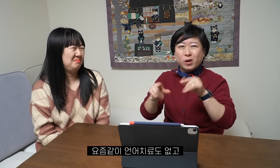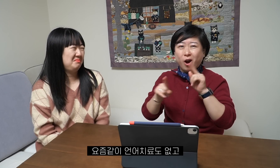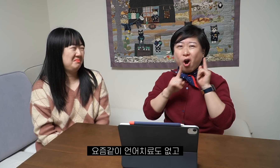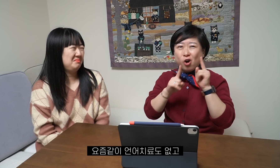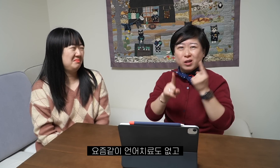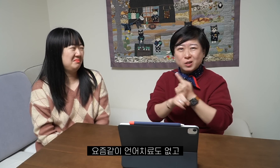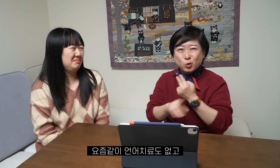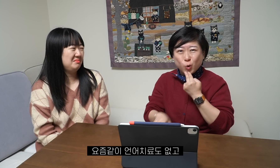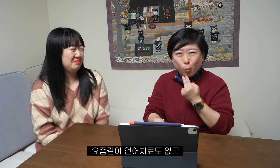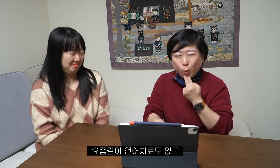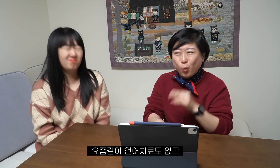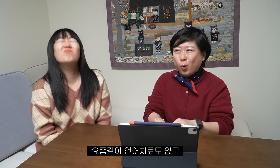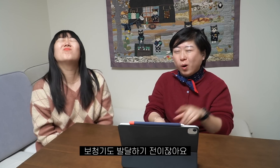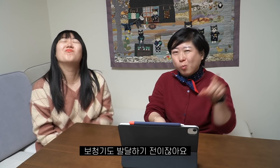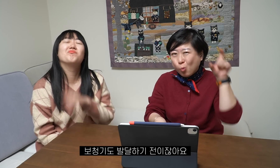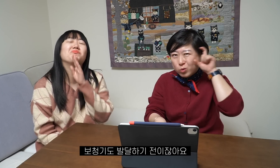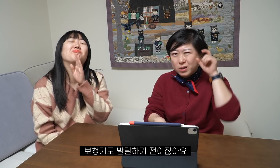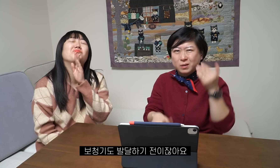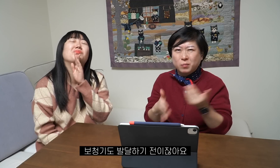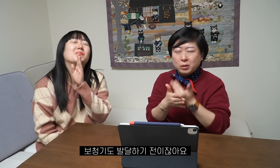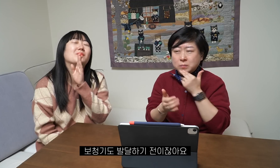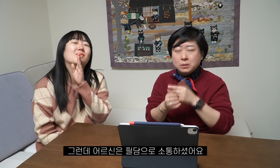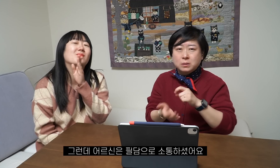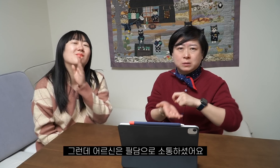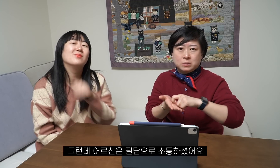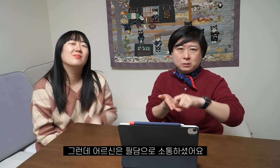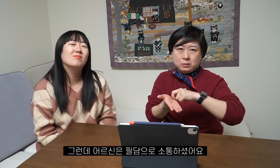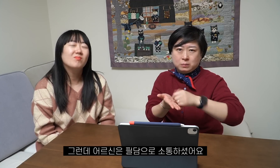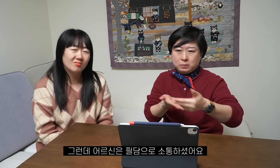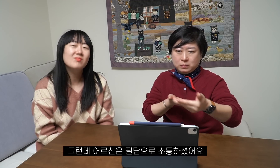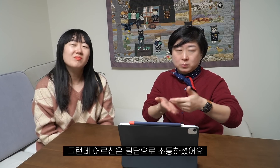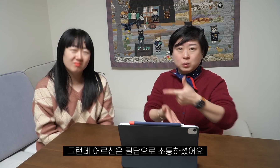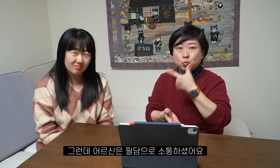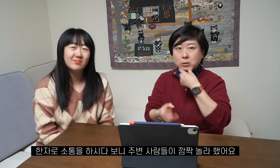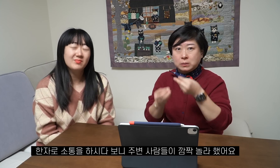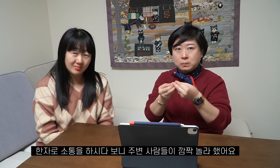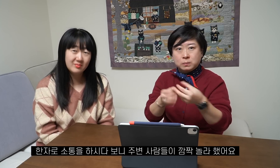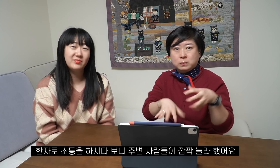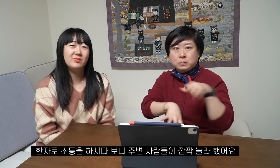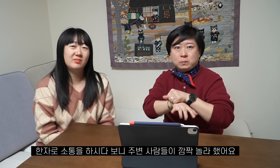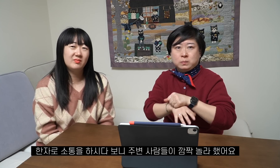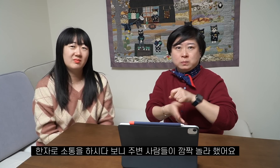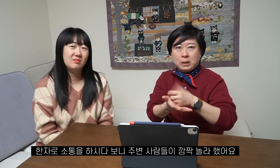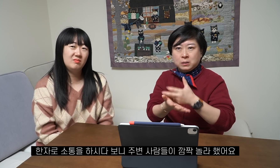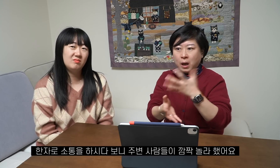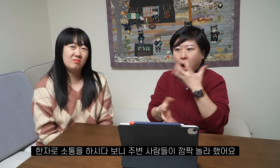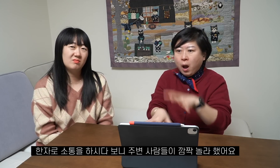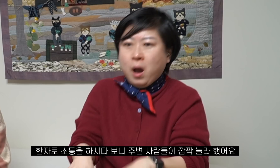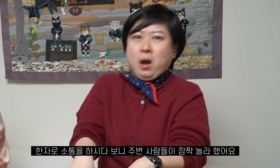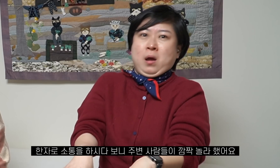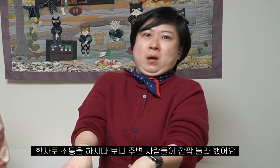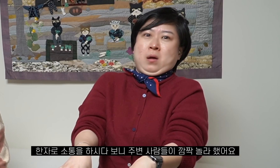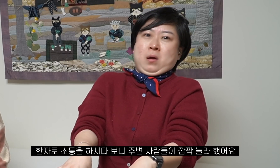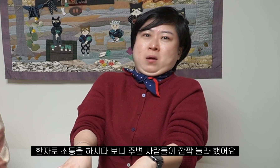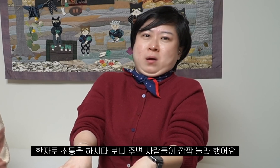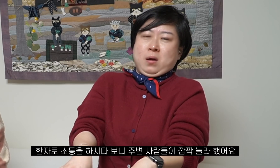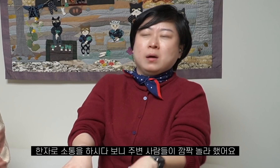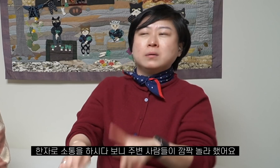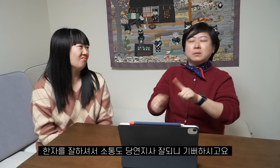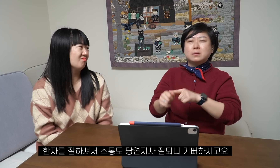There is no speech therapy like these days, and it was before the development of hearing aids. However, the old man communicated through handwriting. As he communicated in Chinese, people around him were surprised.